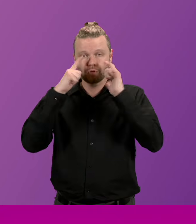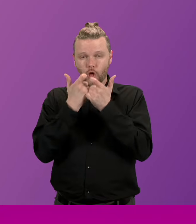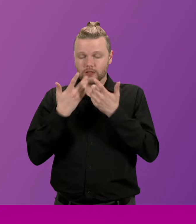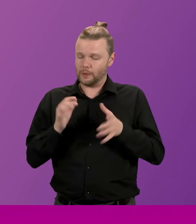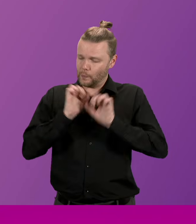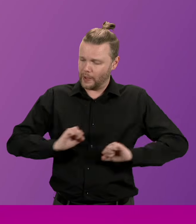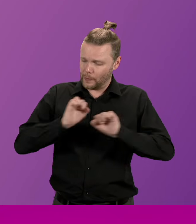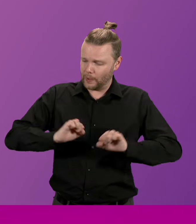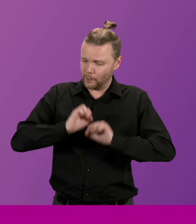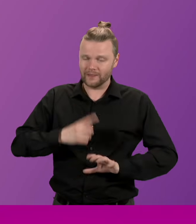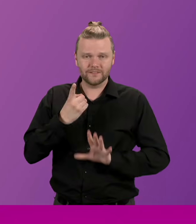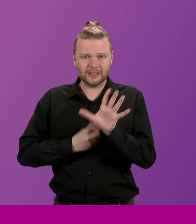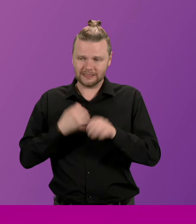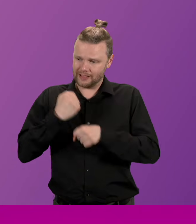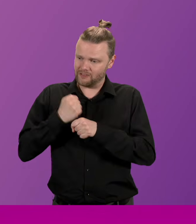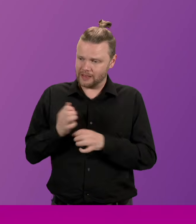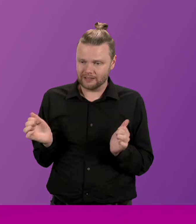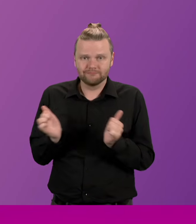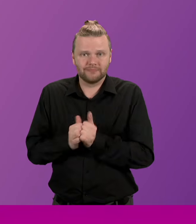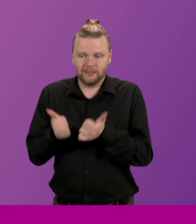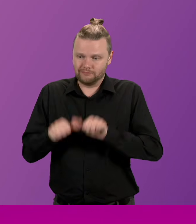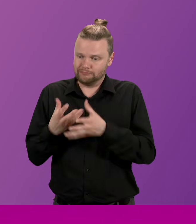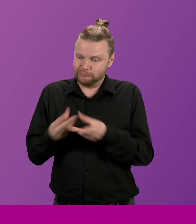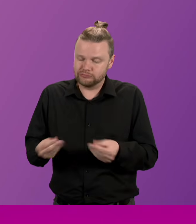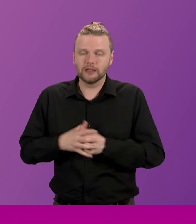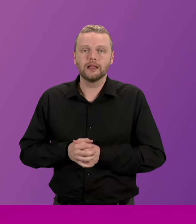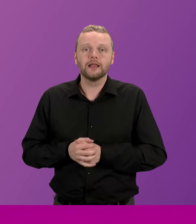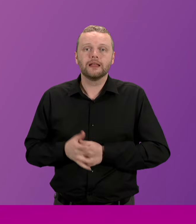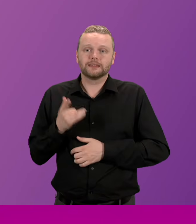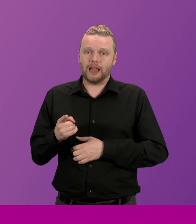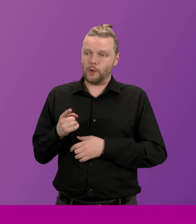for the Government to agree to a solution, and I can now confirm that the deadline to address